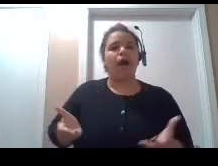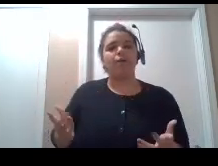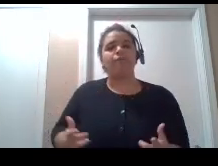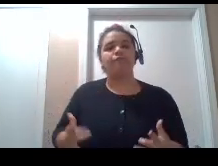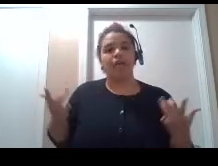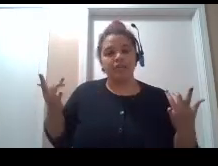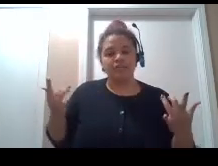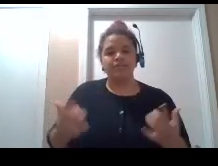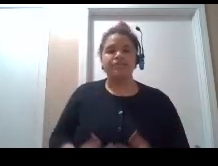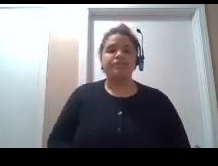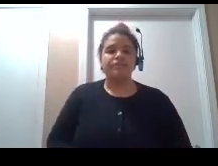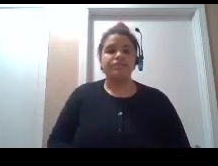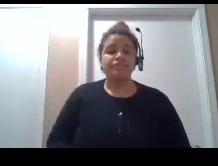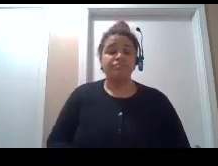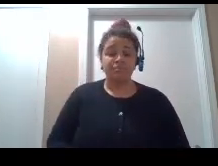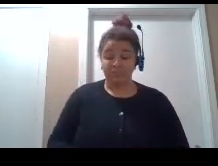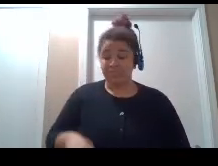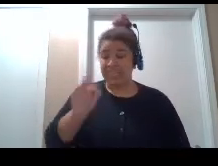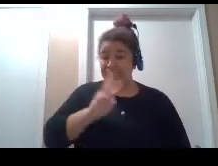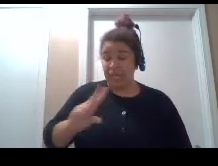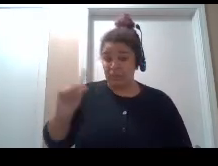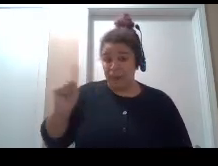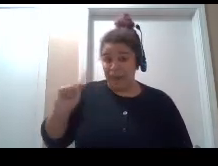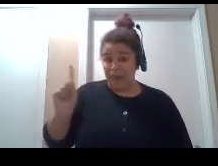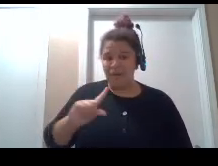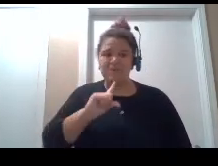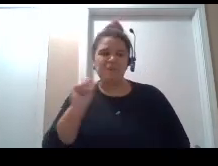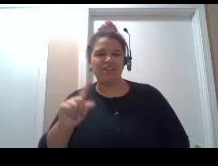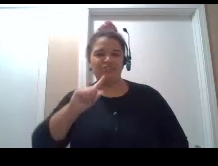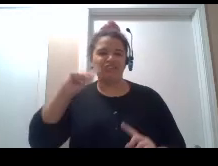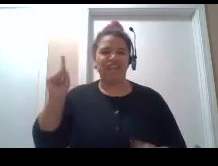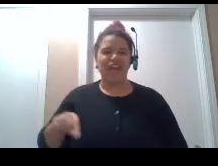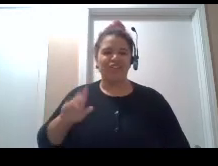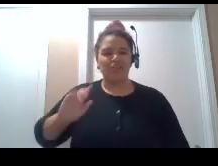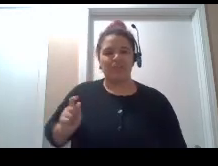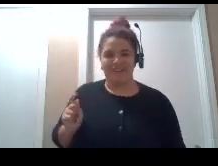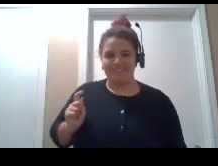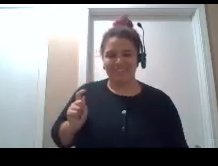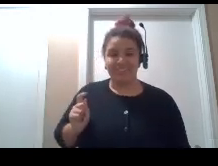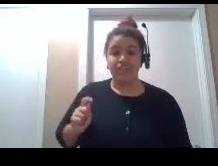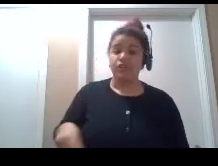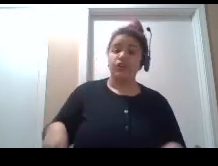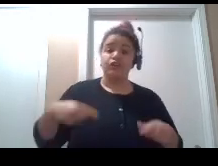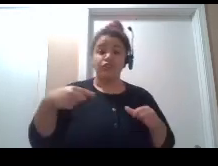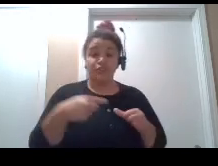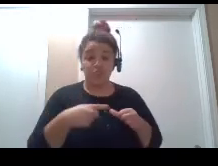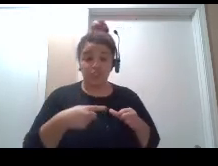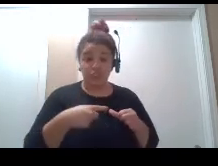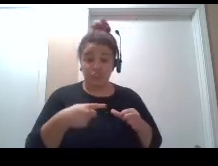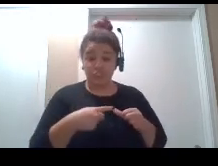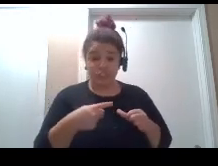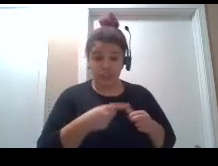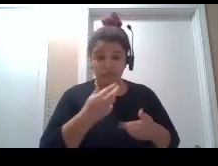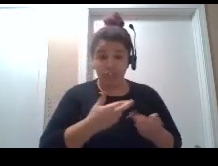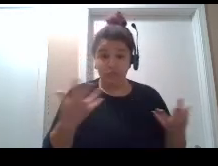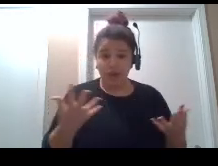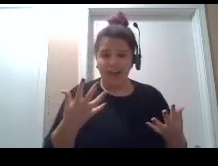There is also a link to this in the Q&A Section. The first tool we have prepared is the Candidate Preparation